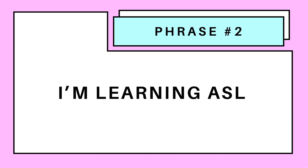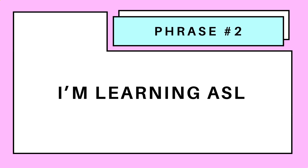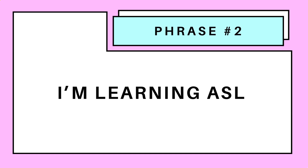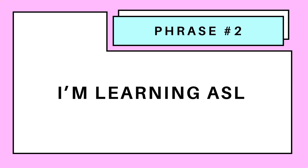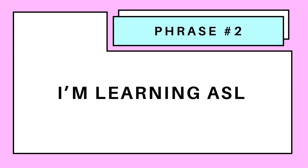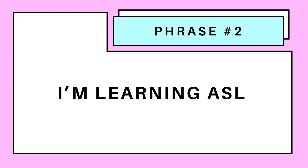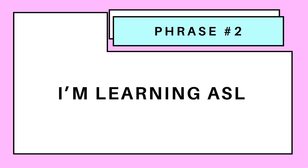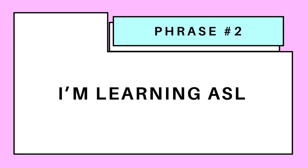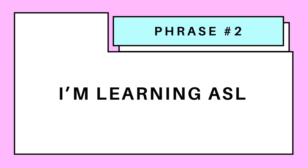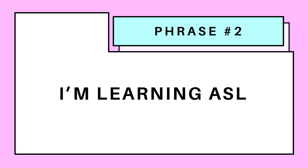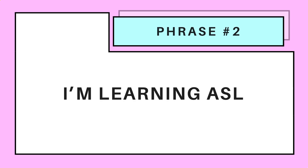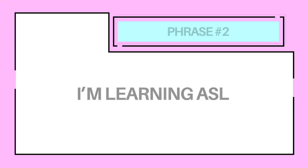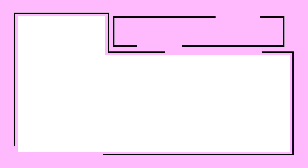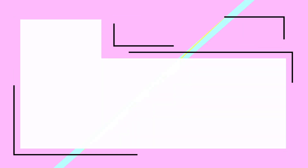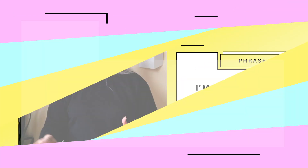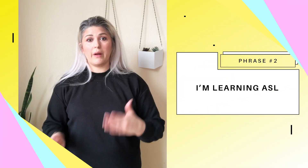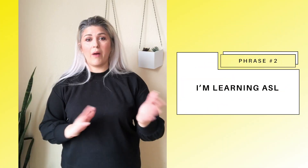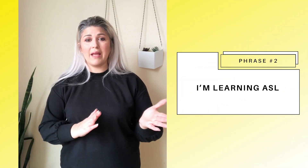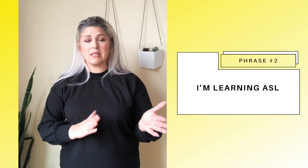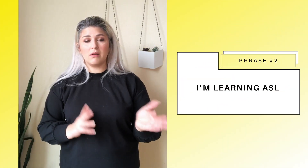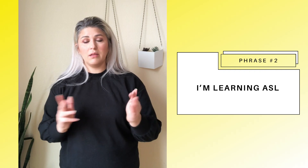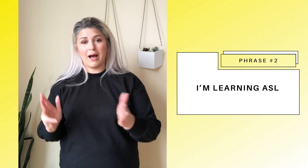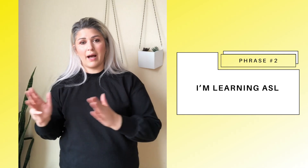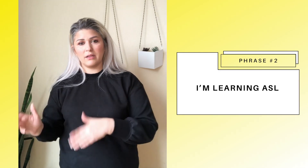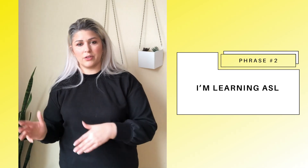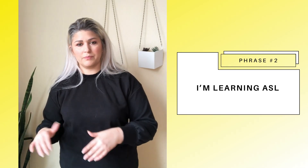next one is I'm learning ASL, so we would go ASL. I learned,